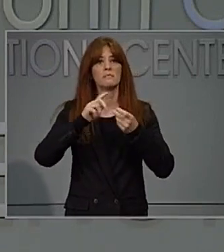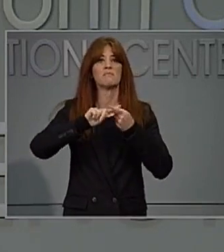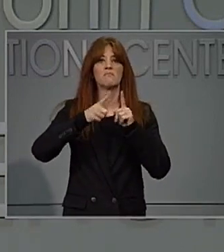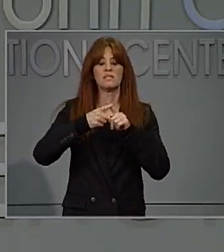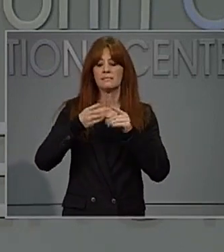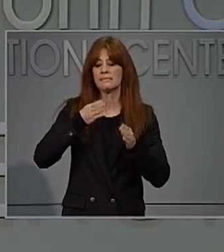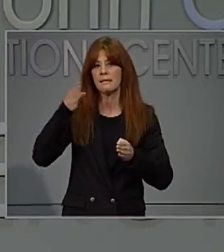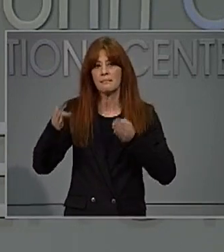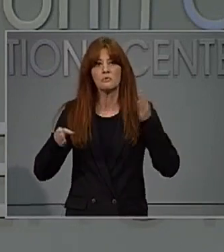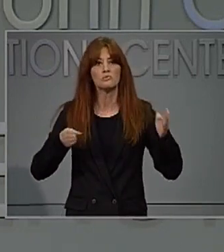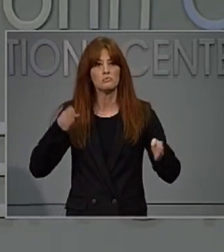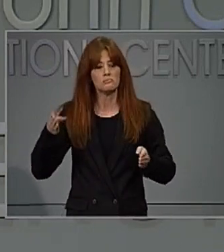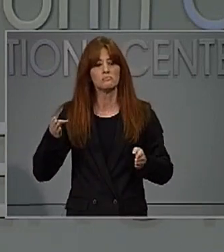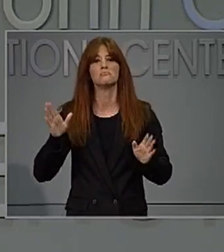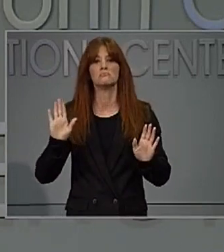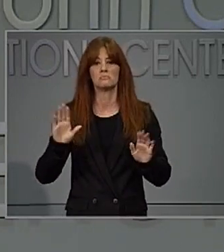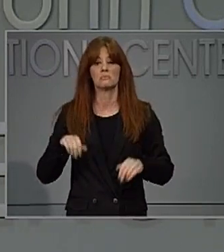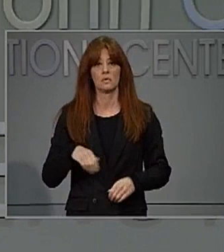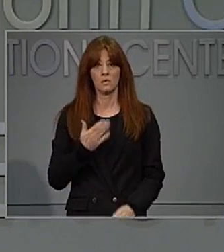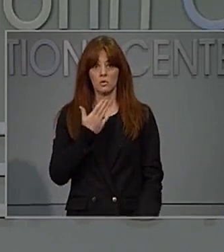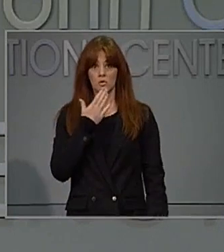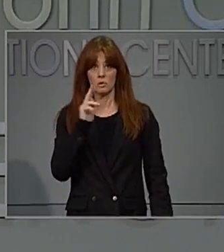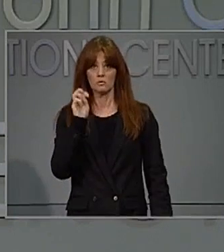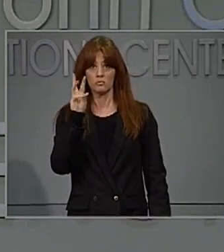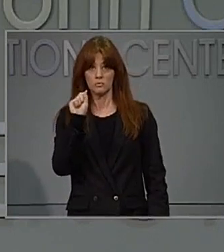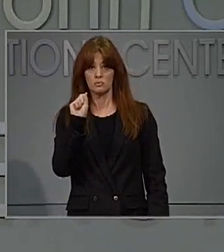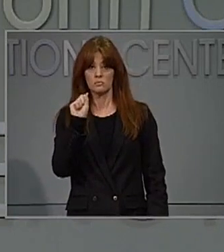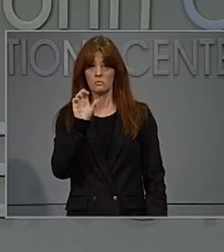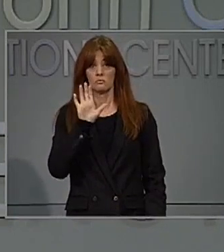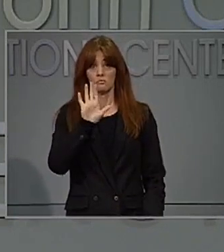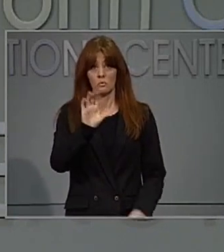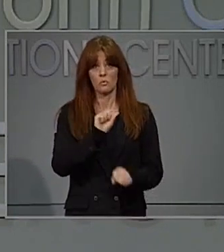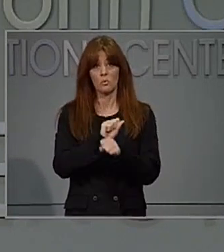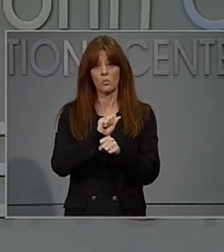HARD WORK STAYING AT HOME, KEEPING A SOCIAL DISTANCE AND WEARING FACE COVERINGS TO PROTECT THEIR FAMILIES, THEIR